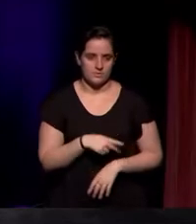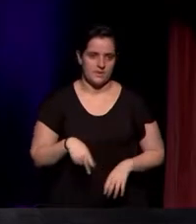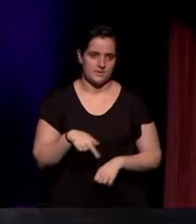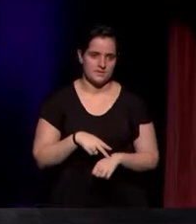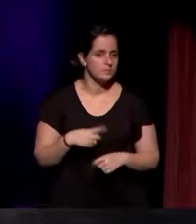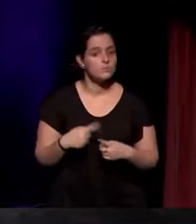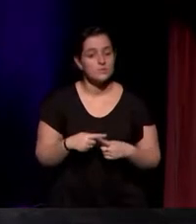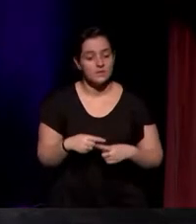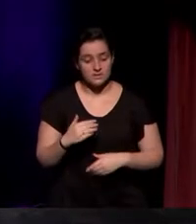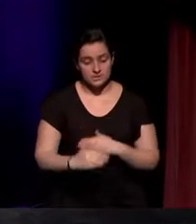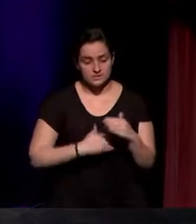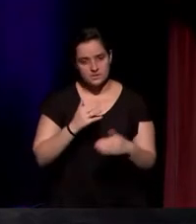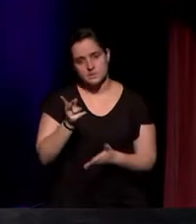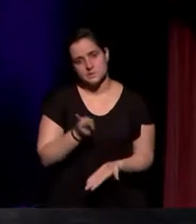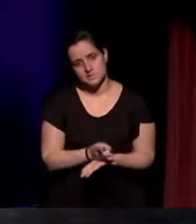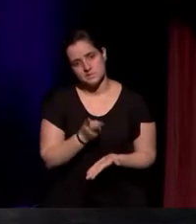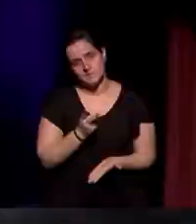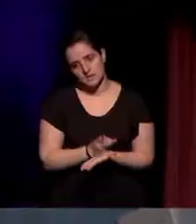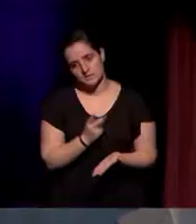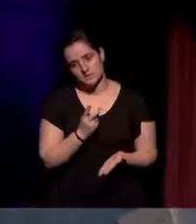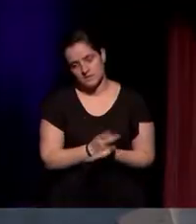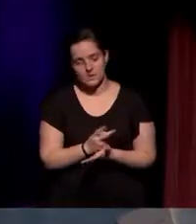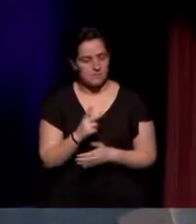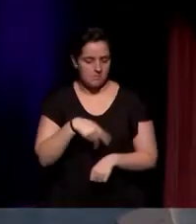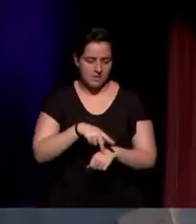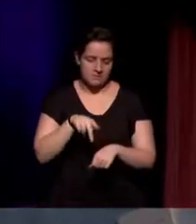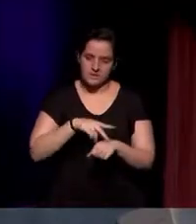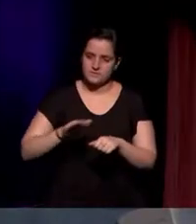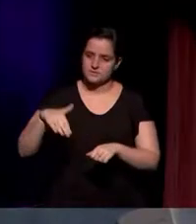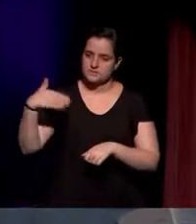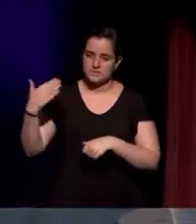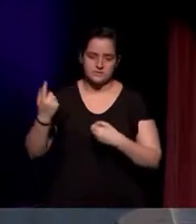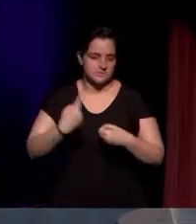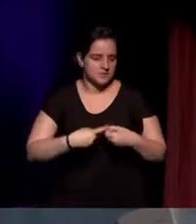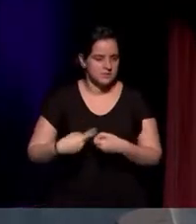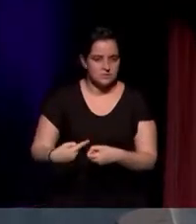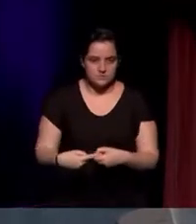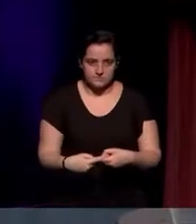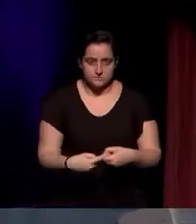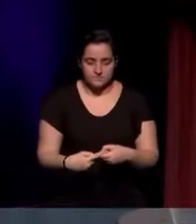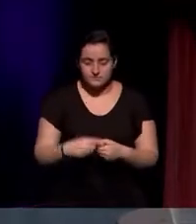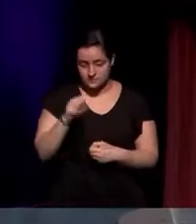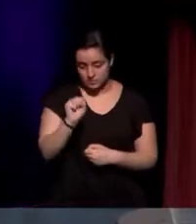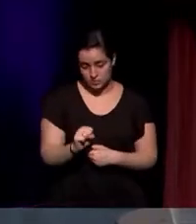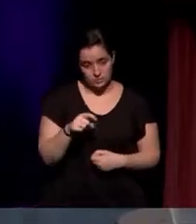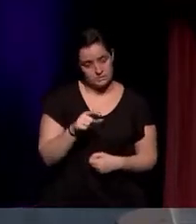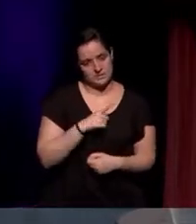always facing the countries of the interior. And in the south of the country, we have South Africa,